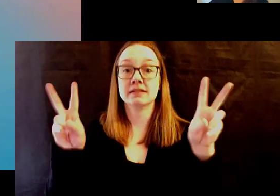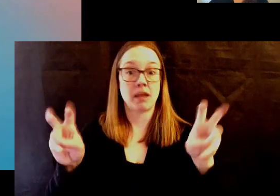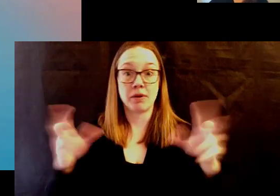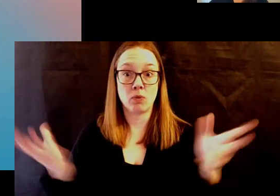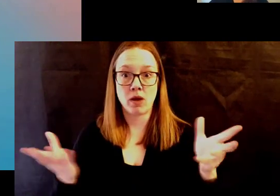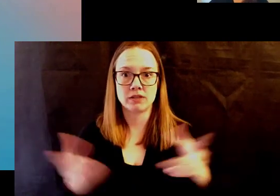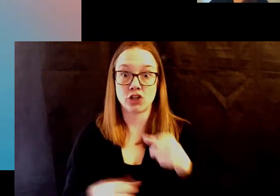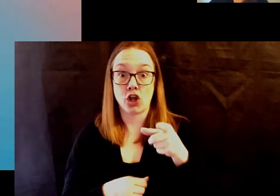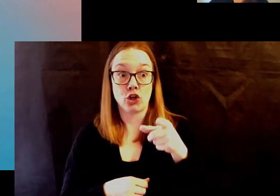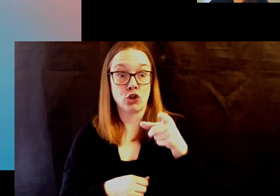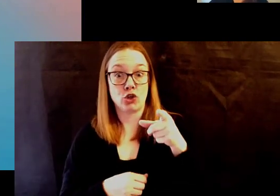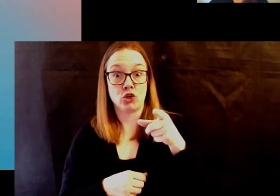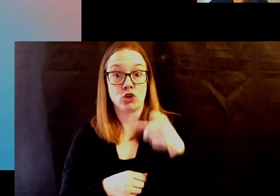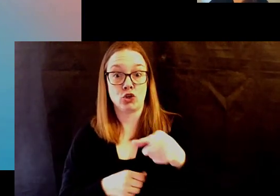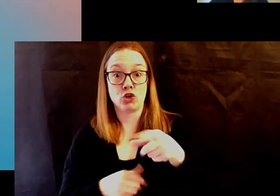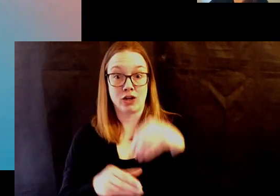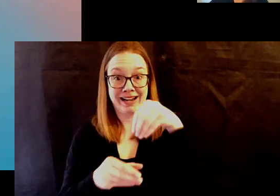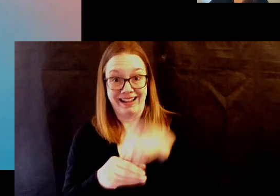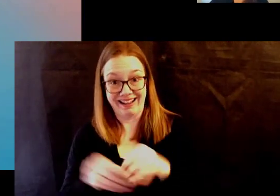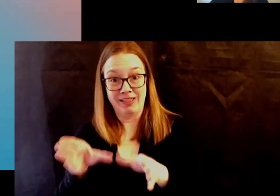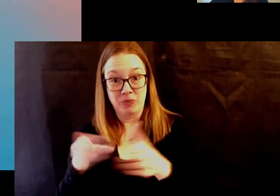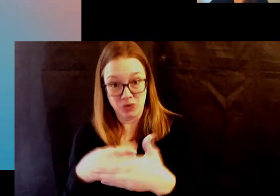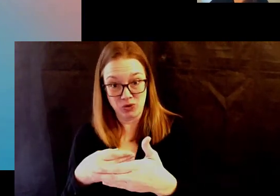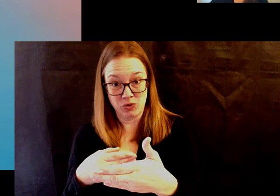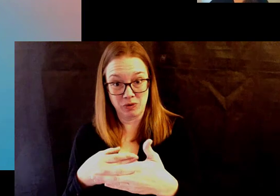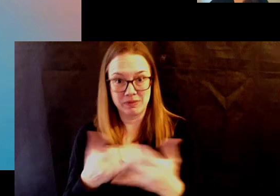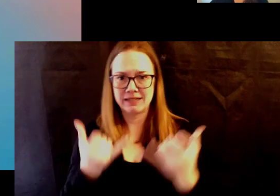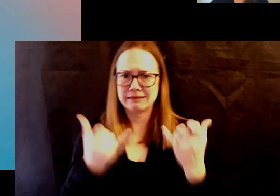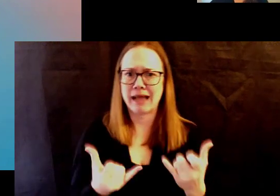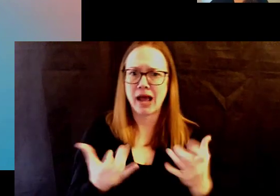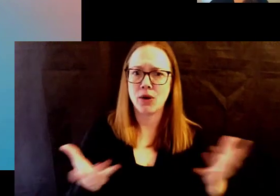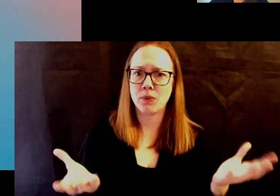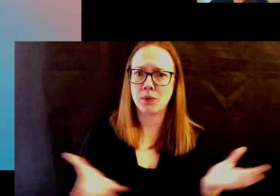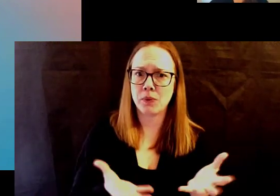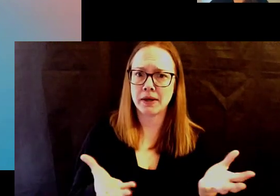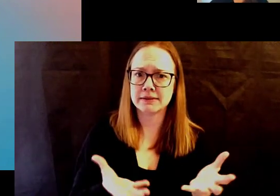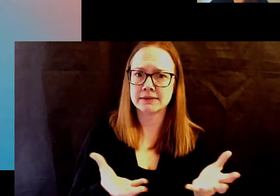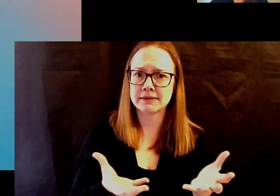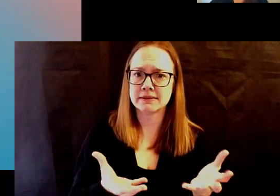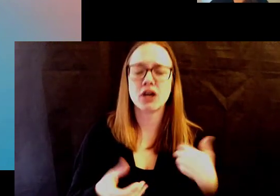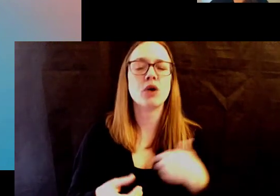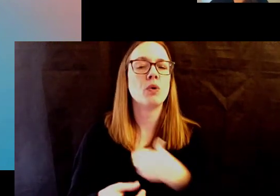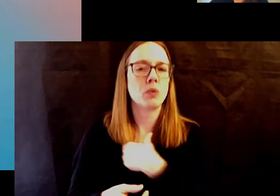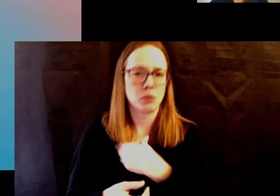And we'll talk with you about how to craft your pitch